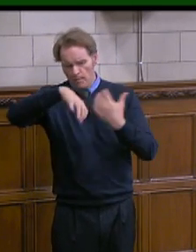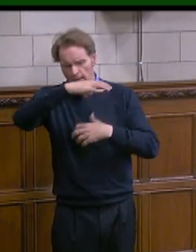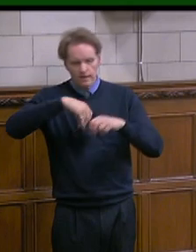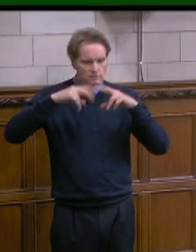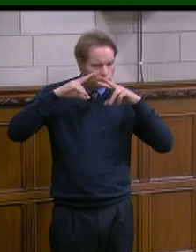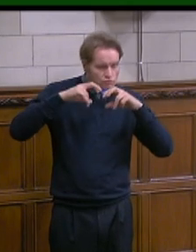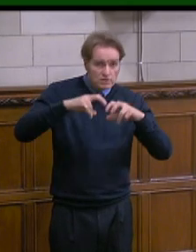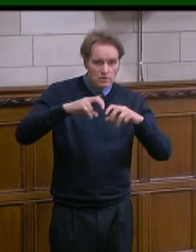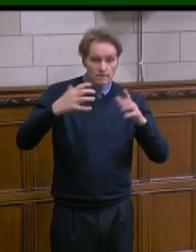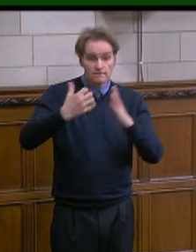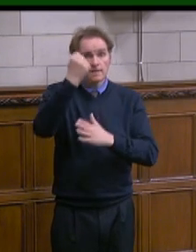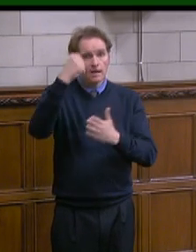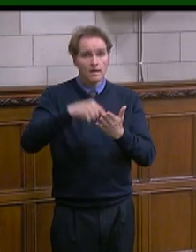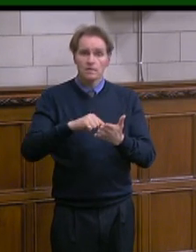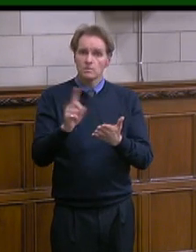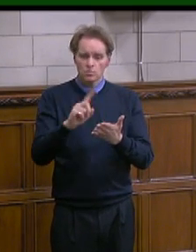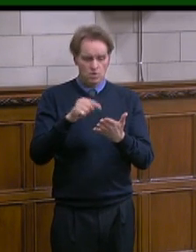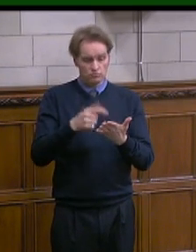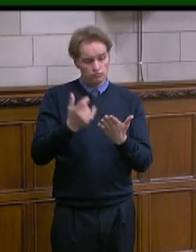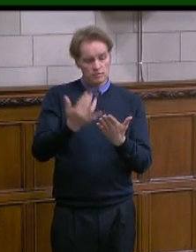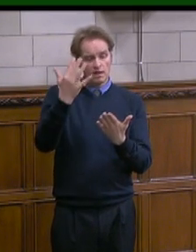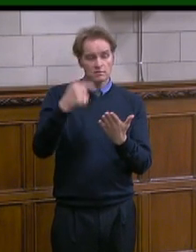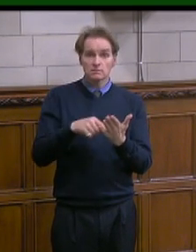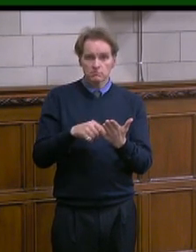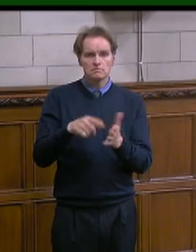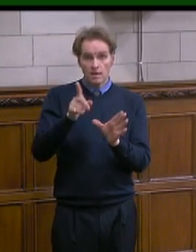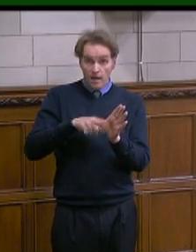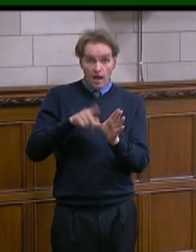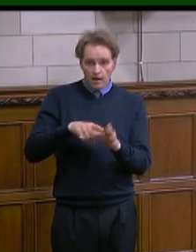showed that young people want to learn BSL.